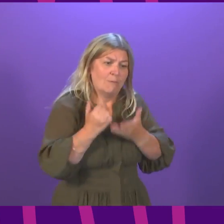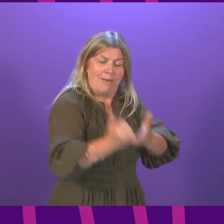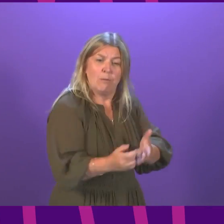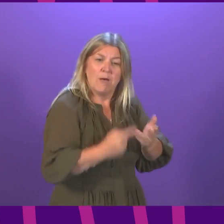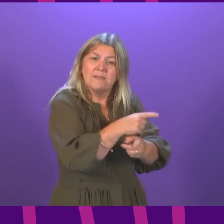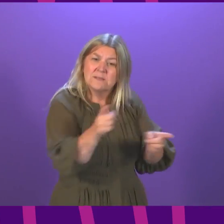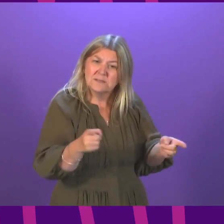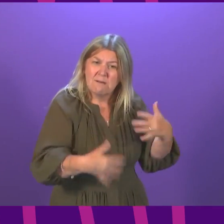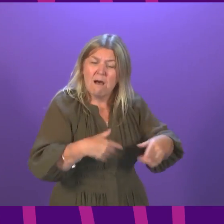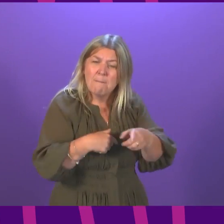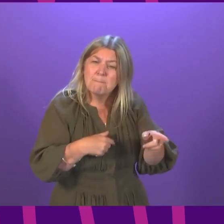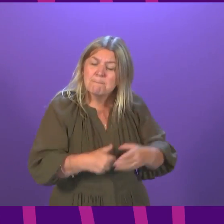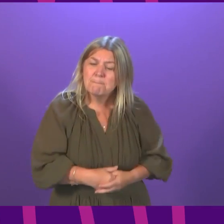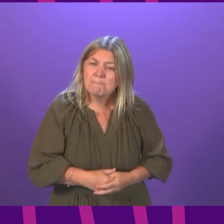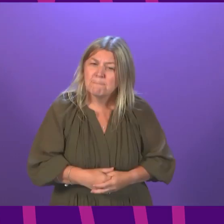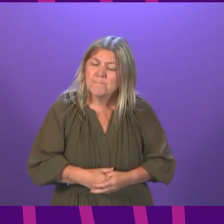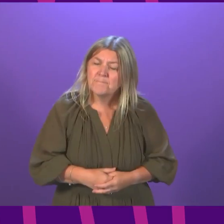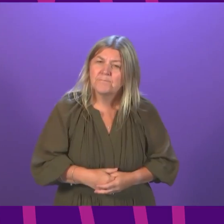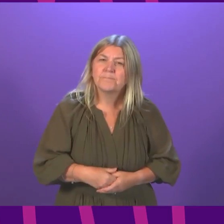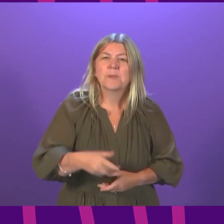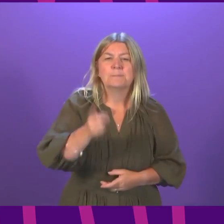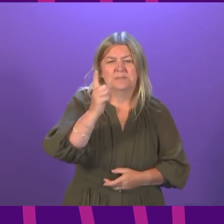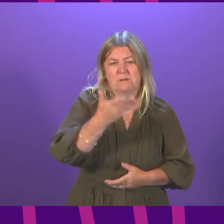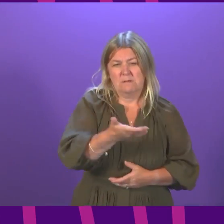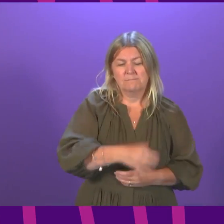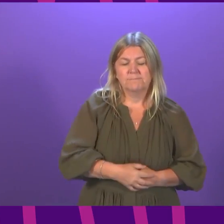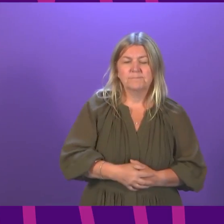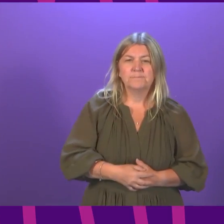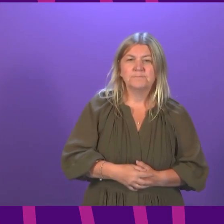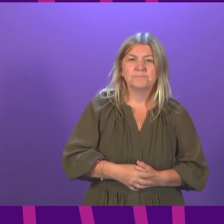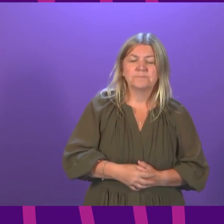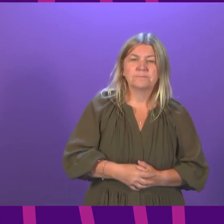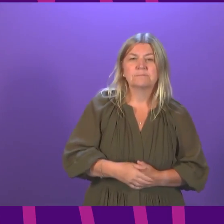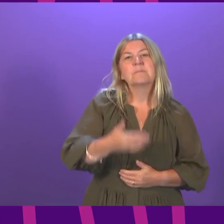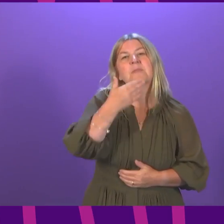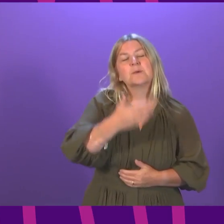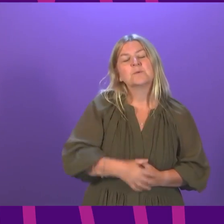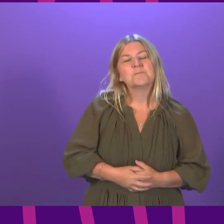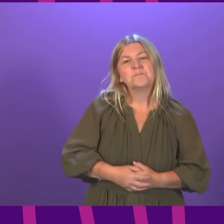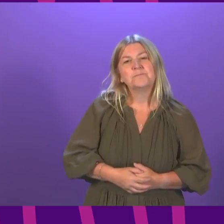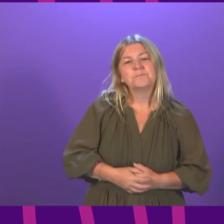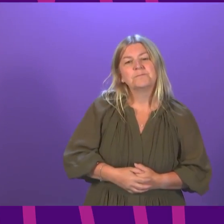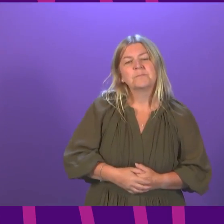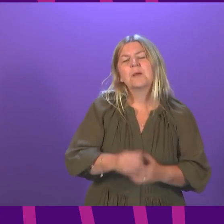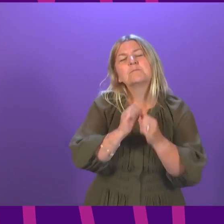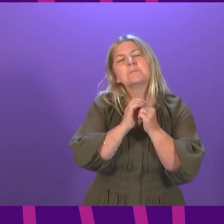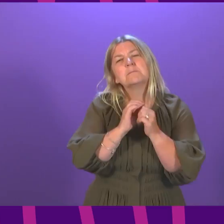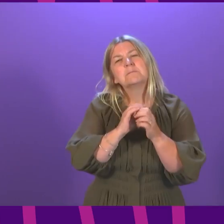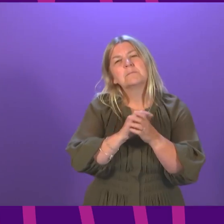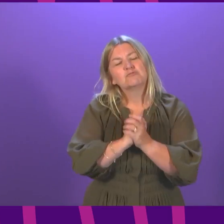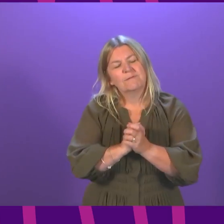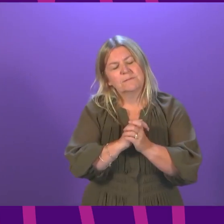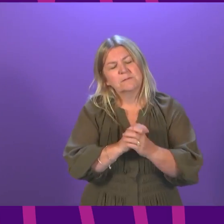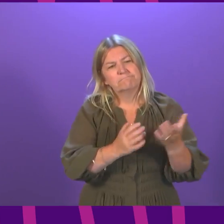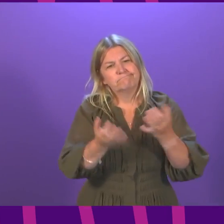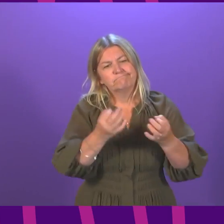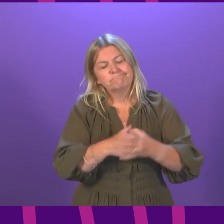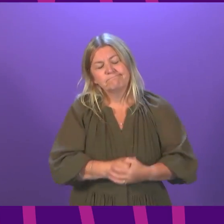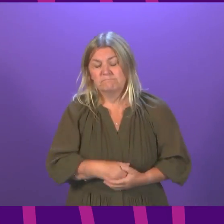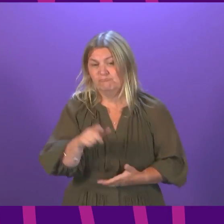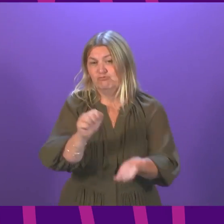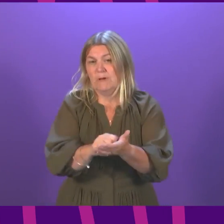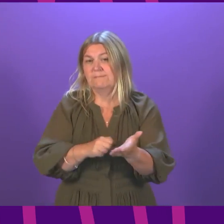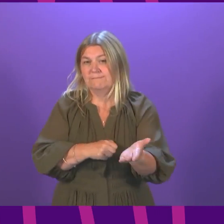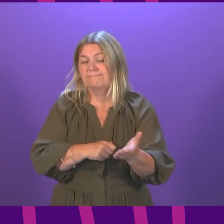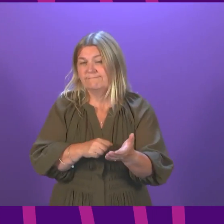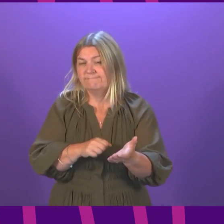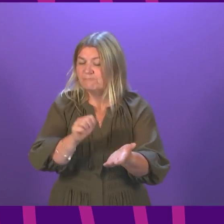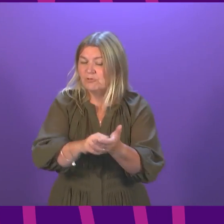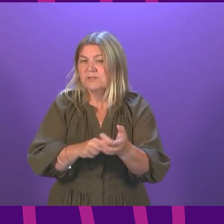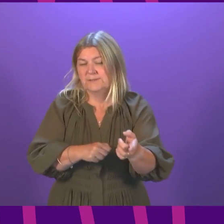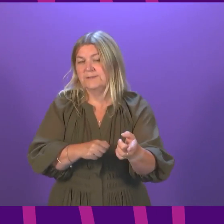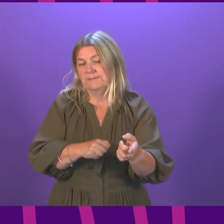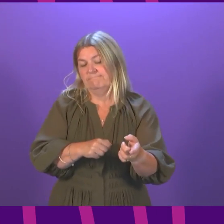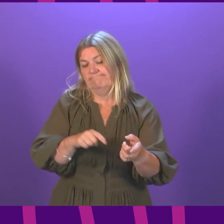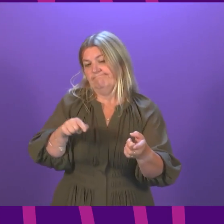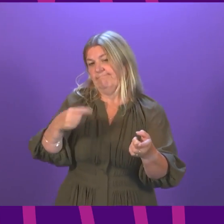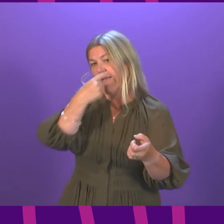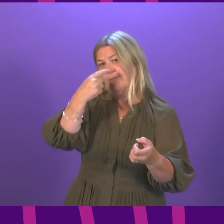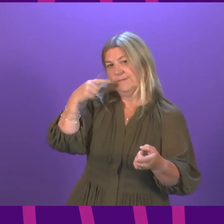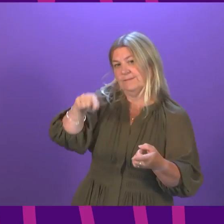I am grateful to Ms Martin. She is quite correct to point to the evidence that we need a far